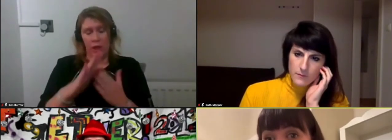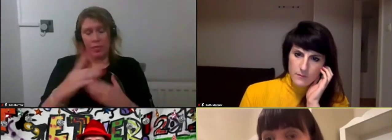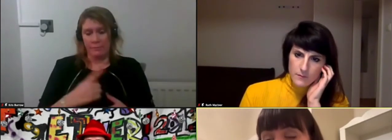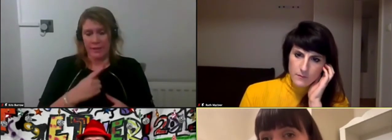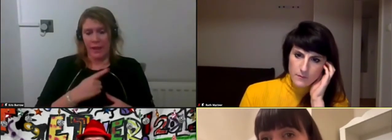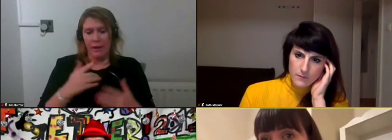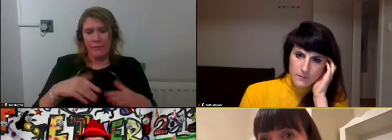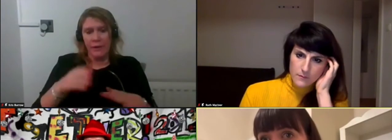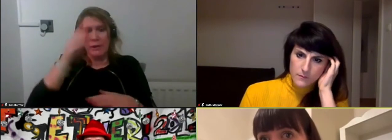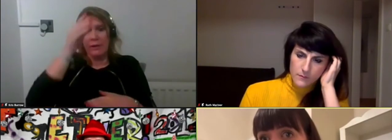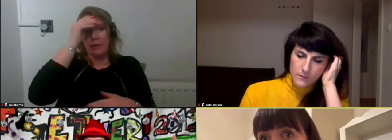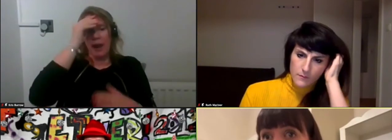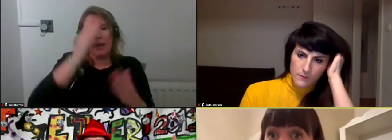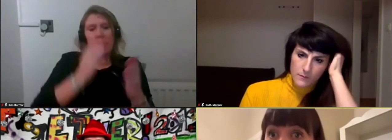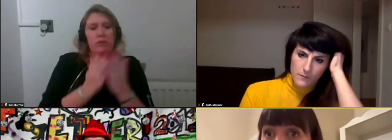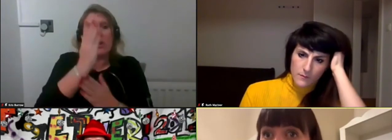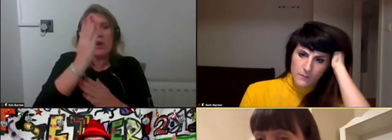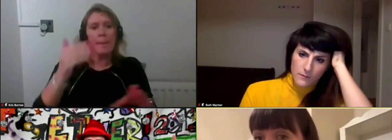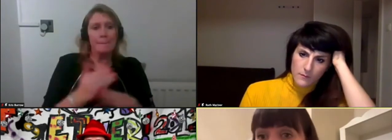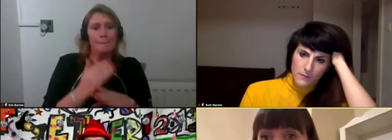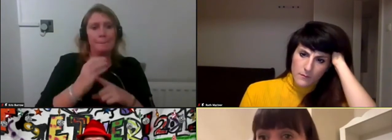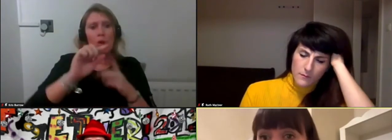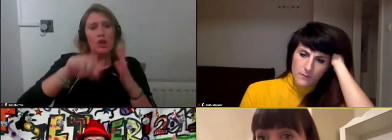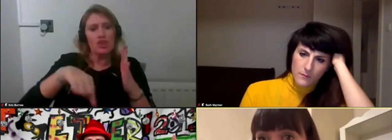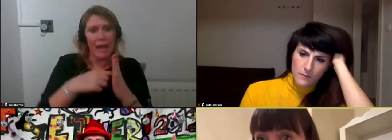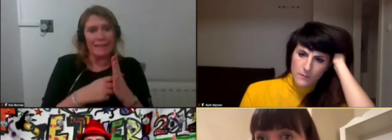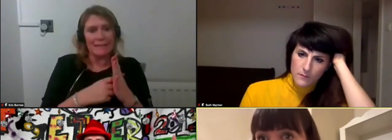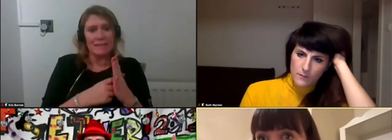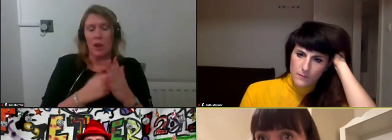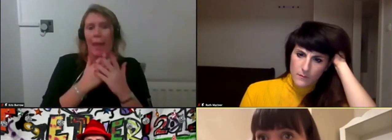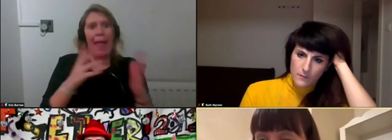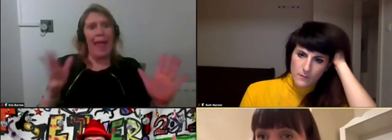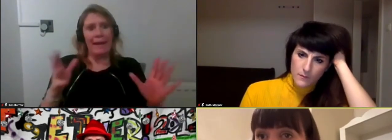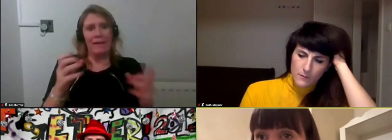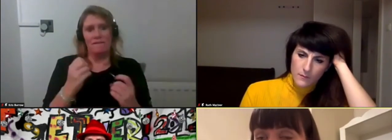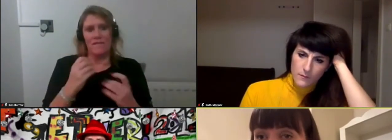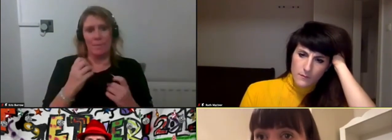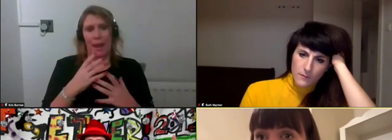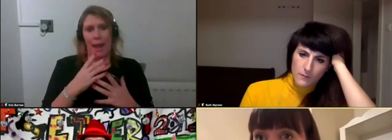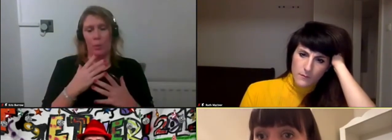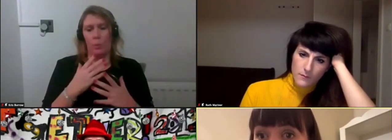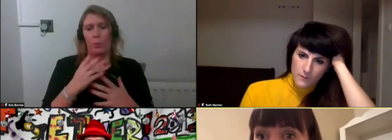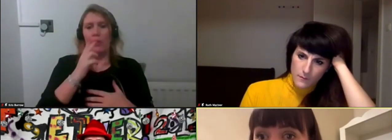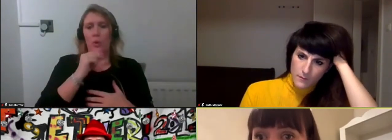during this particular project about, through Chloe, so any feedback we can have on the Audio Description is very handy but